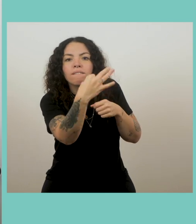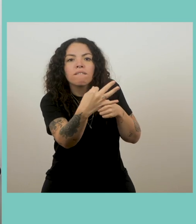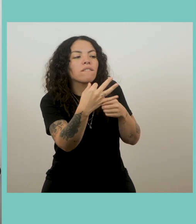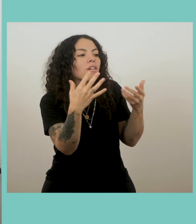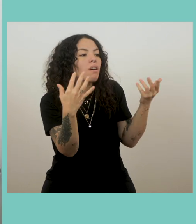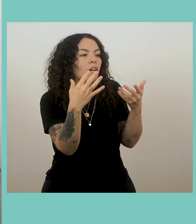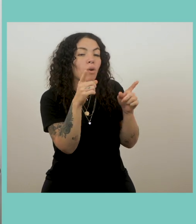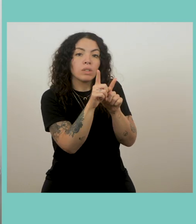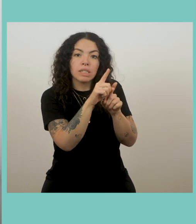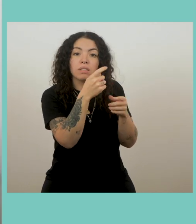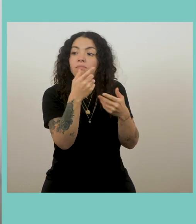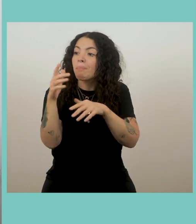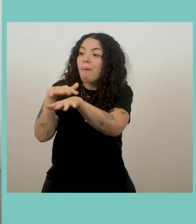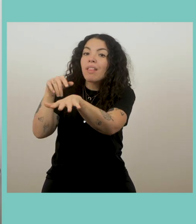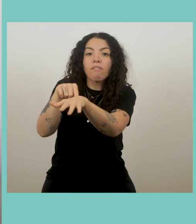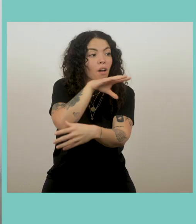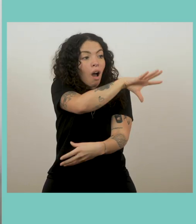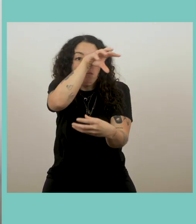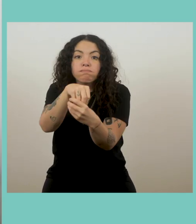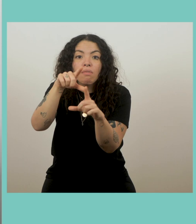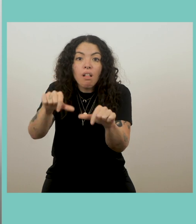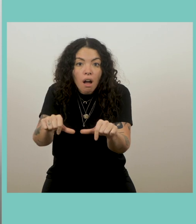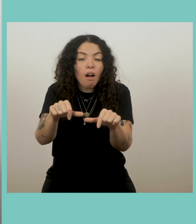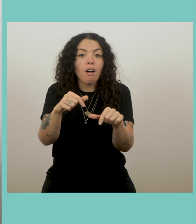who participate in the demonstrations that we interpret and who follow us.